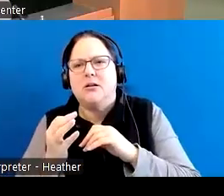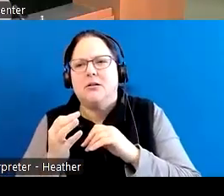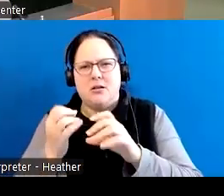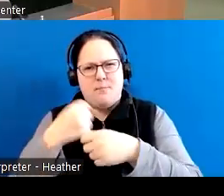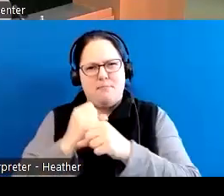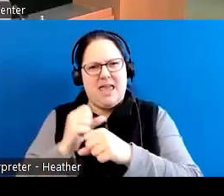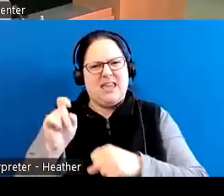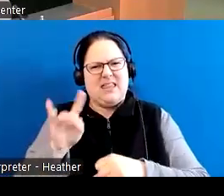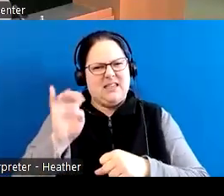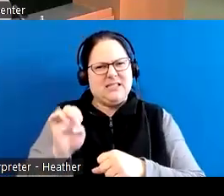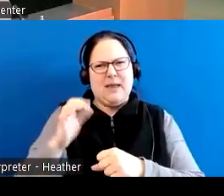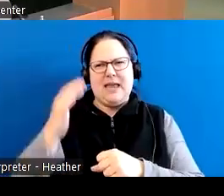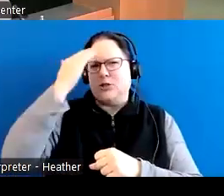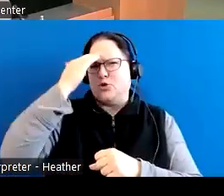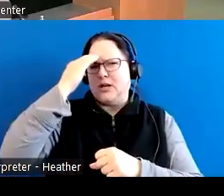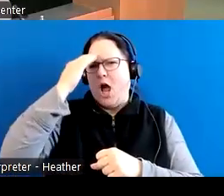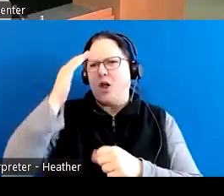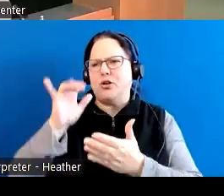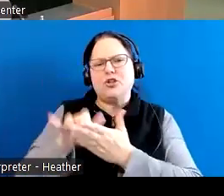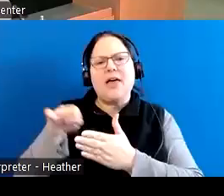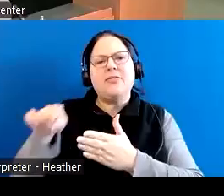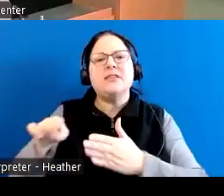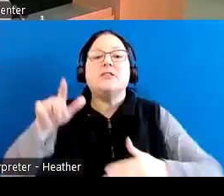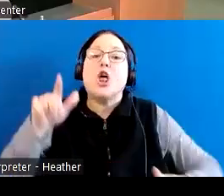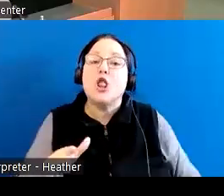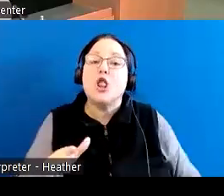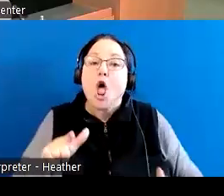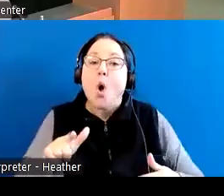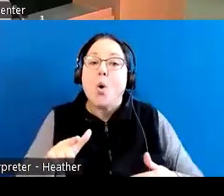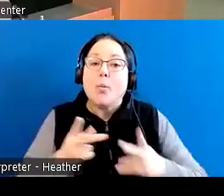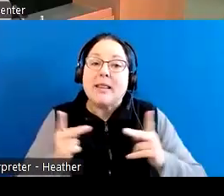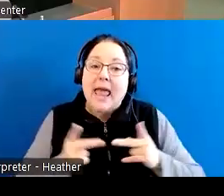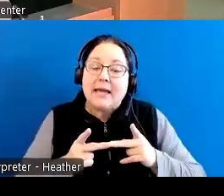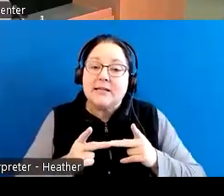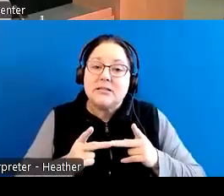acknowledge that this is a low point, right? This something pretty significant has happened that led